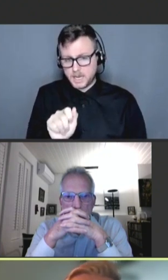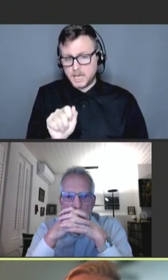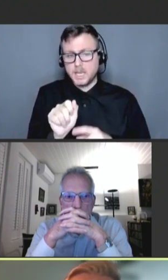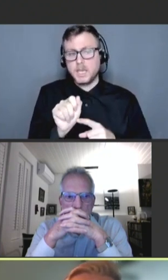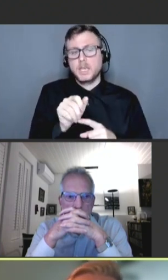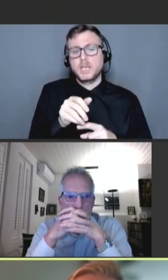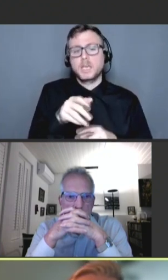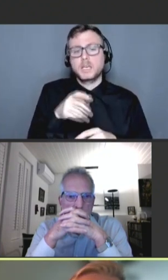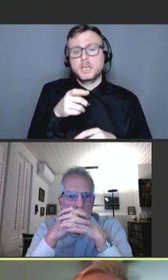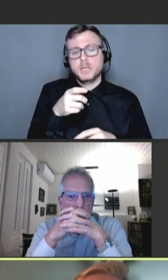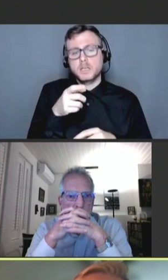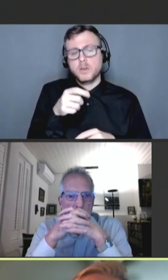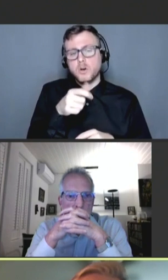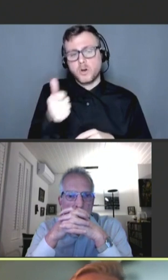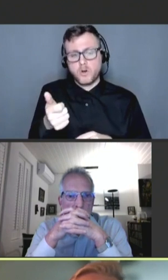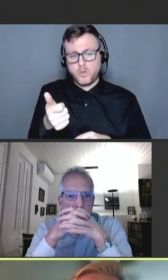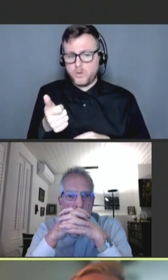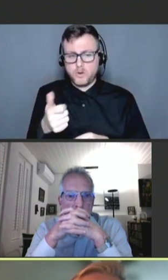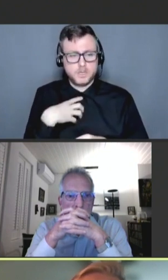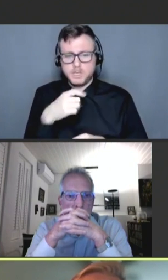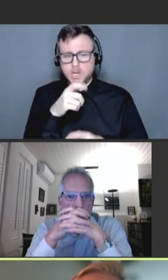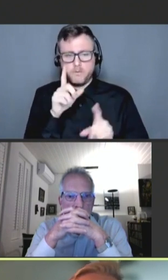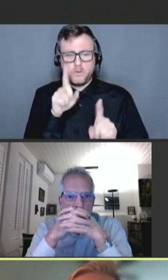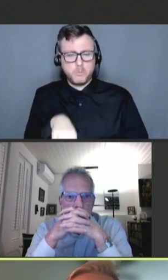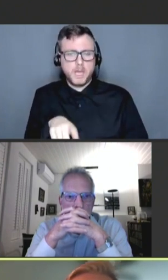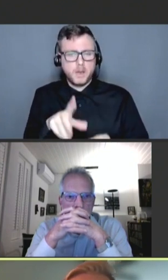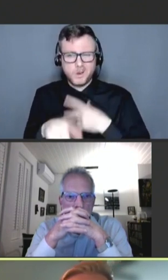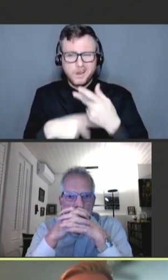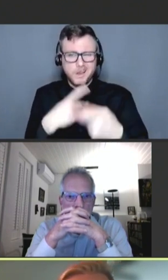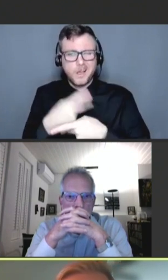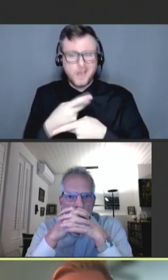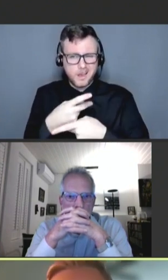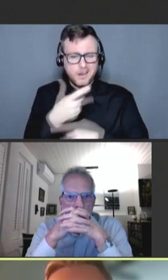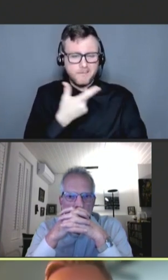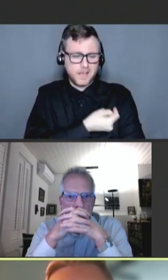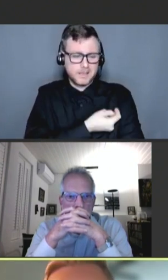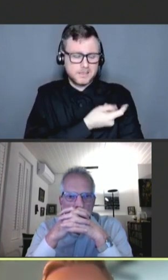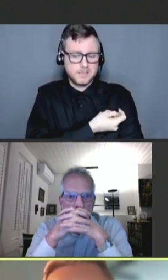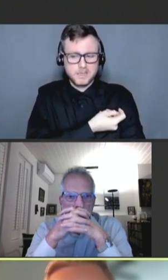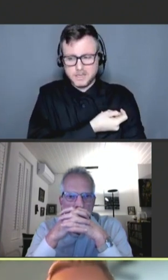remaining one study actually did not report what vaccine participants had received. Three studies